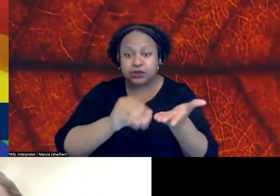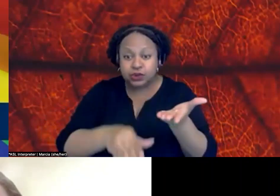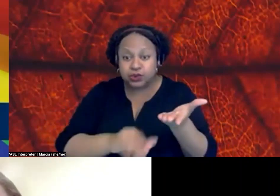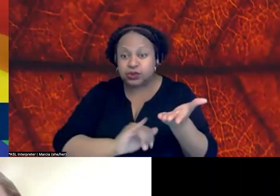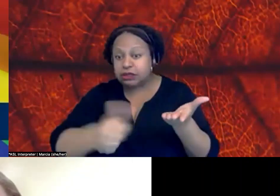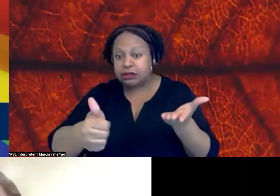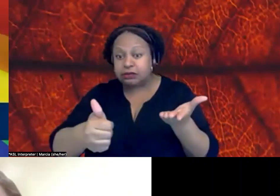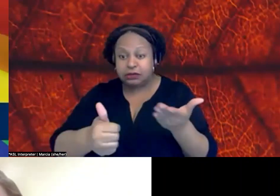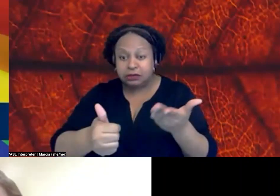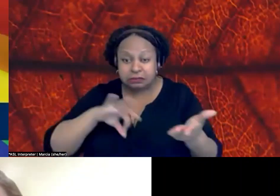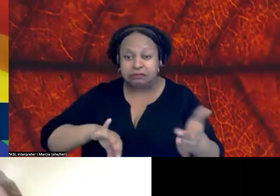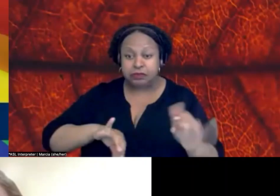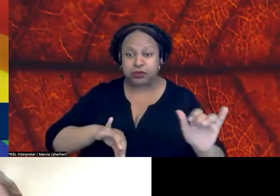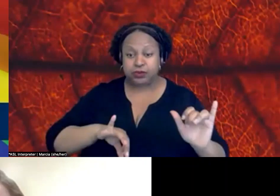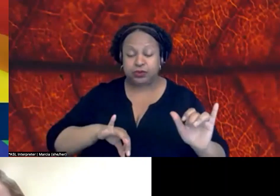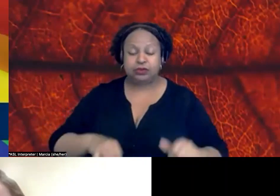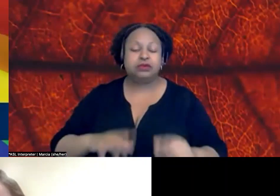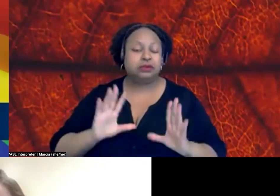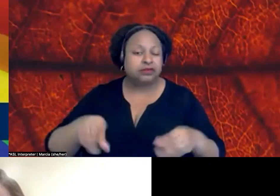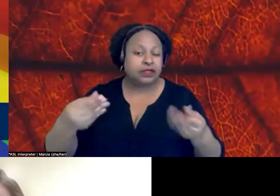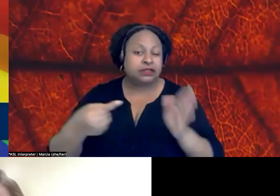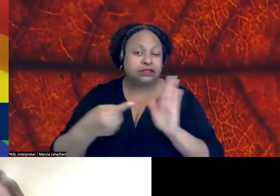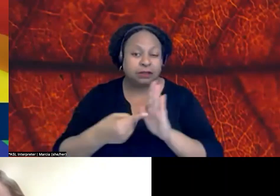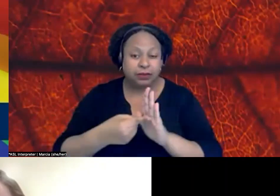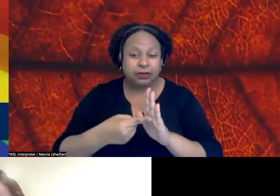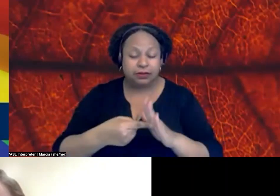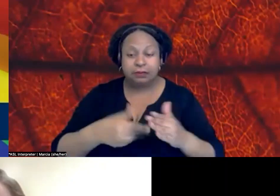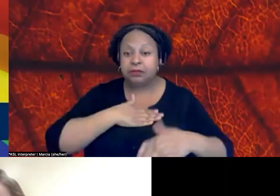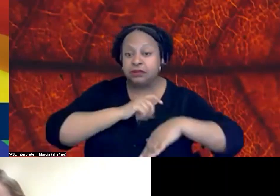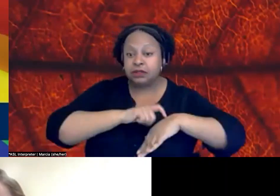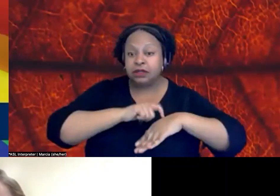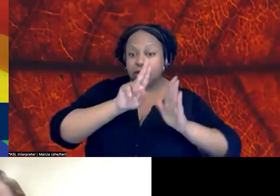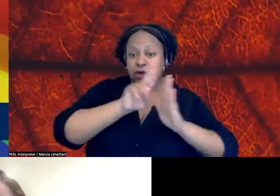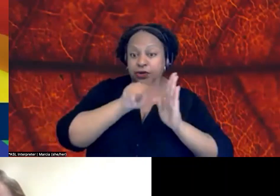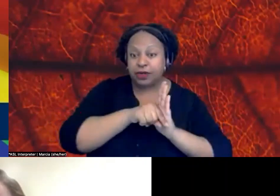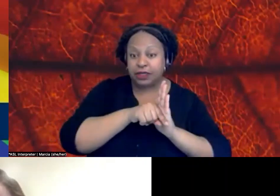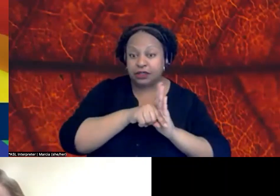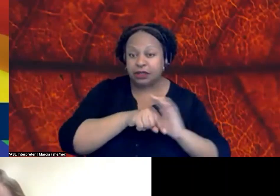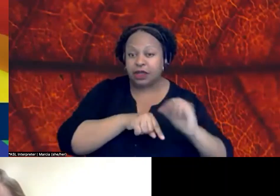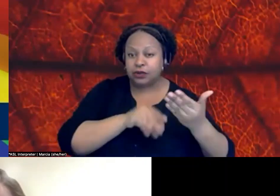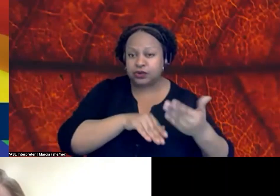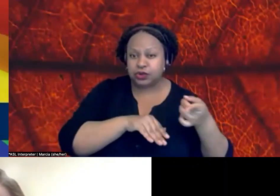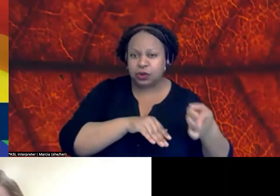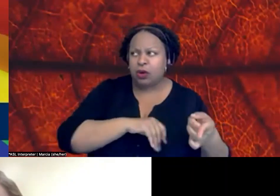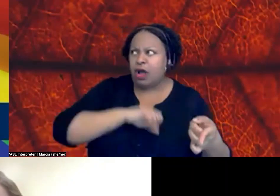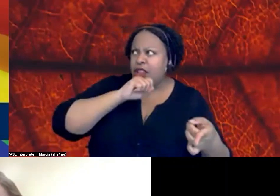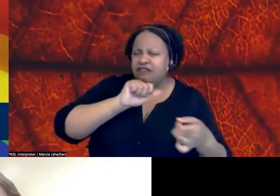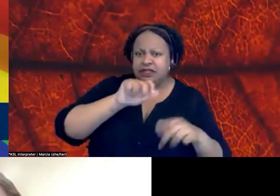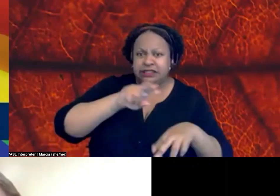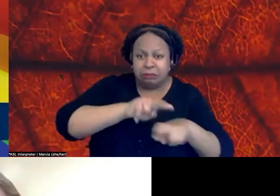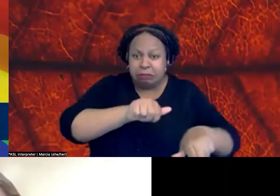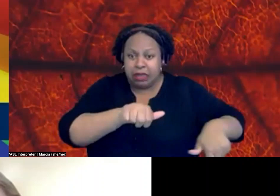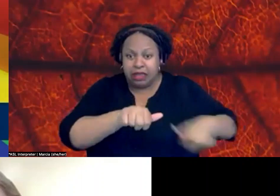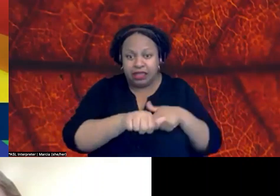And so for example, I remember in undergrad when my classmates saying I like to sit behind you because the CARTs really helpful,